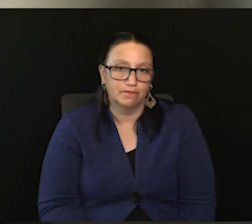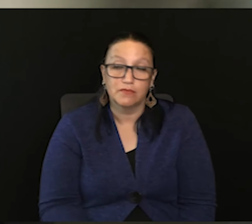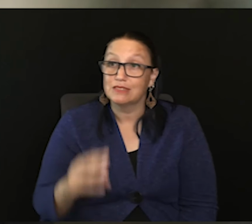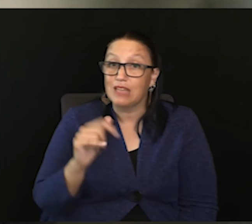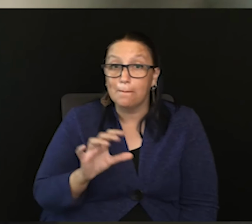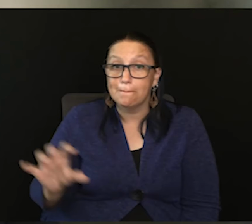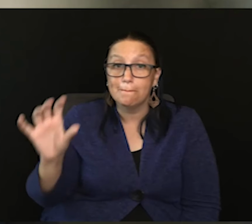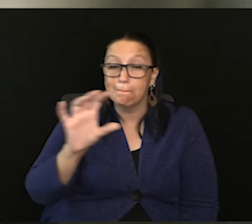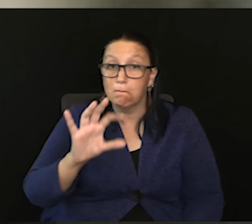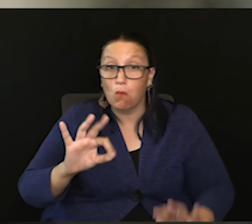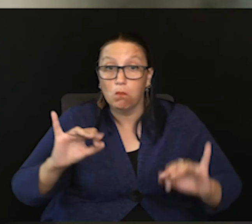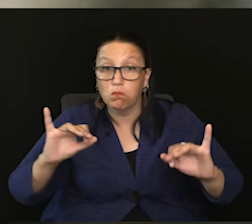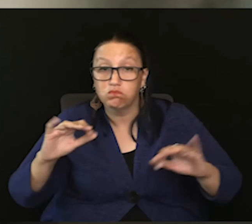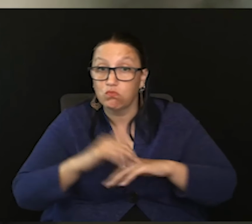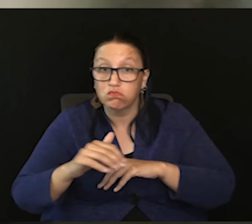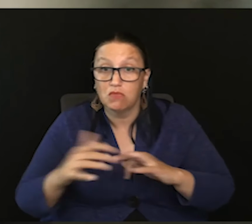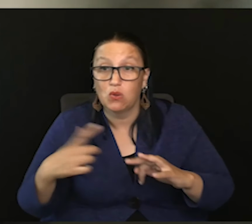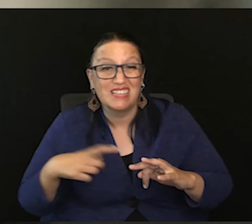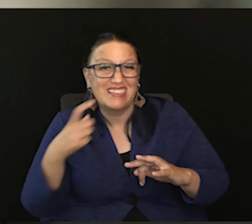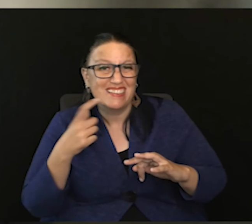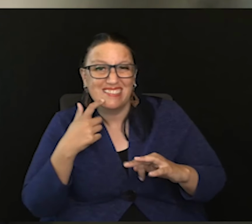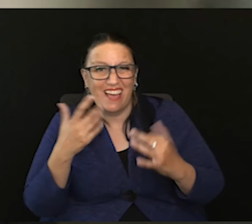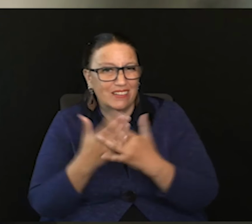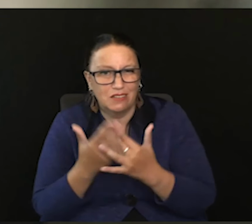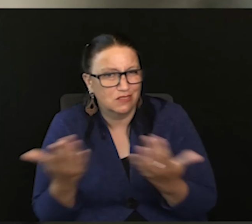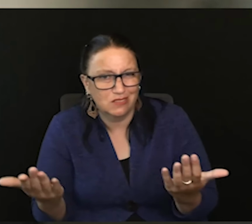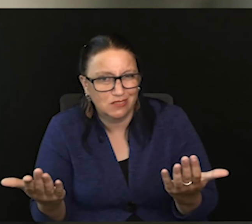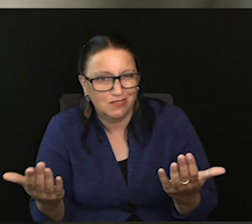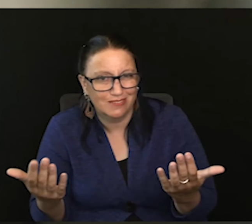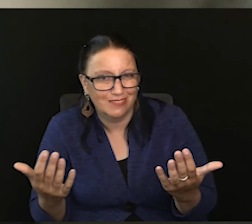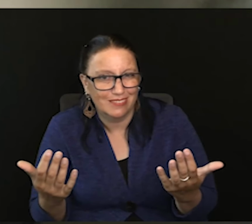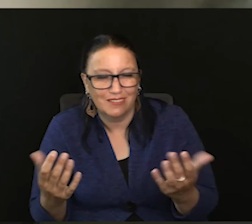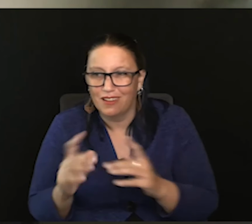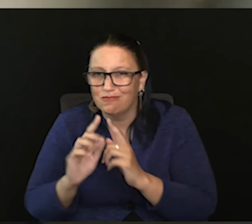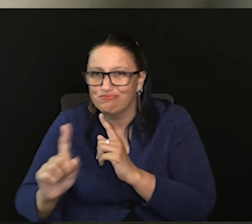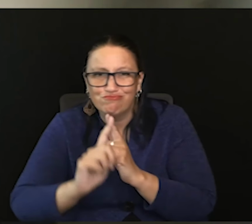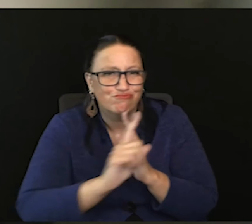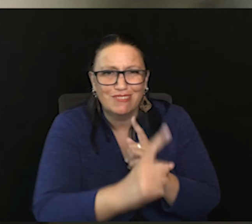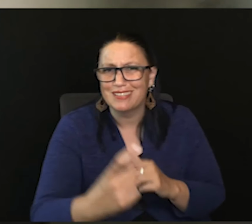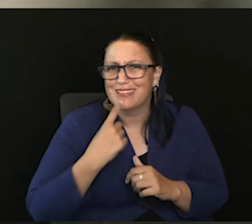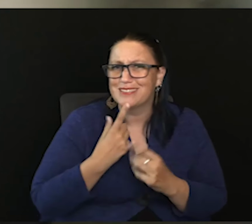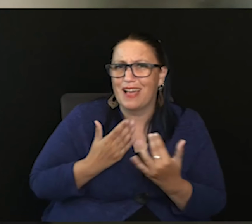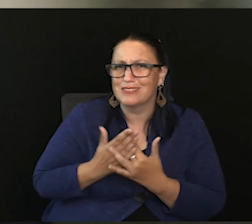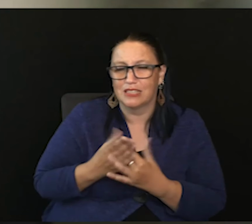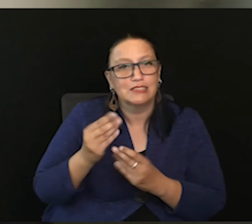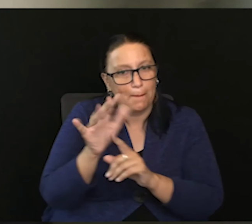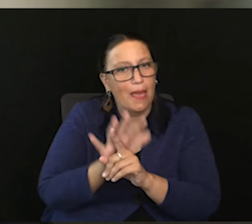Access has not been an issue because there's universal access to vaccines.